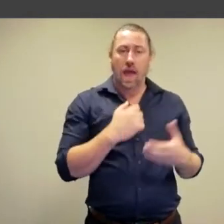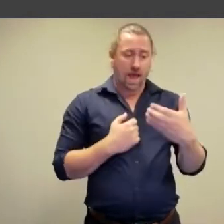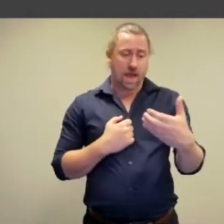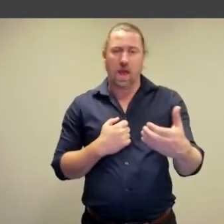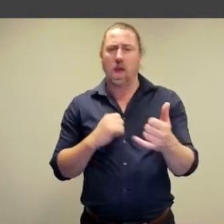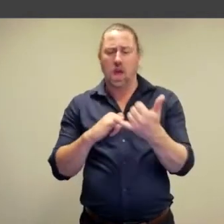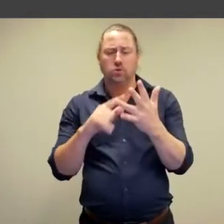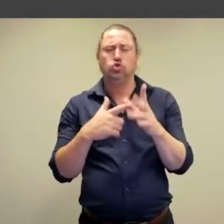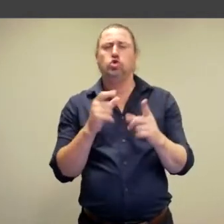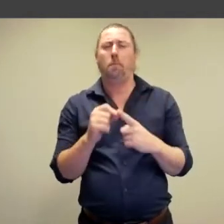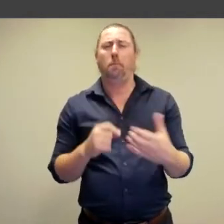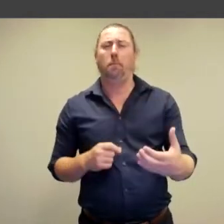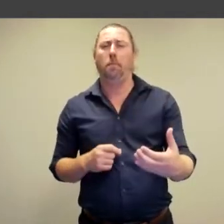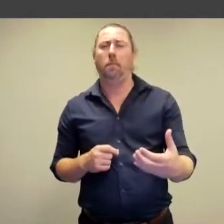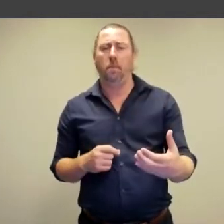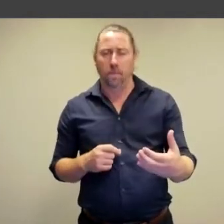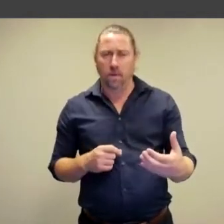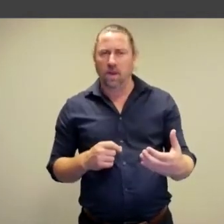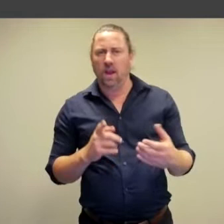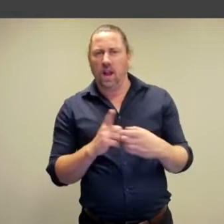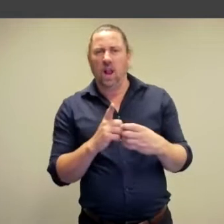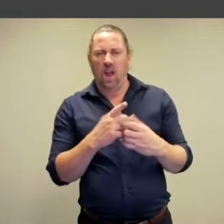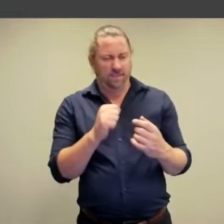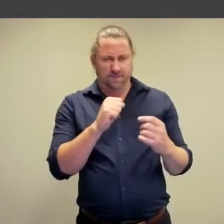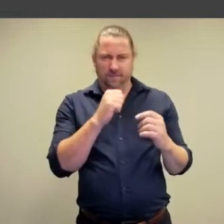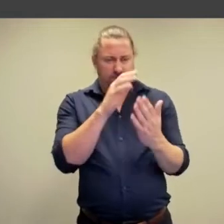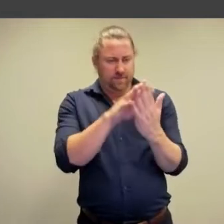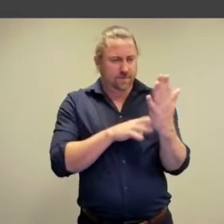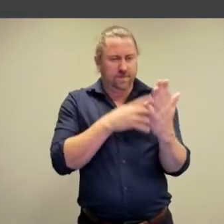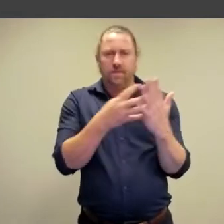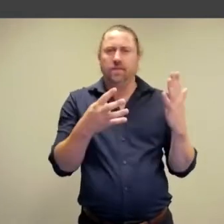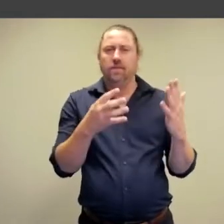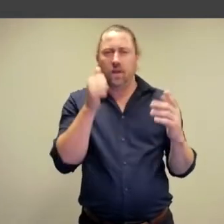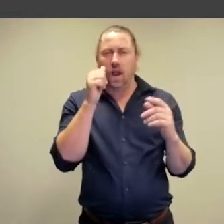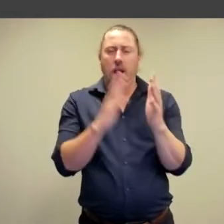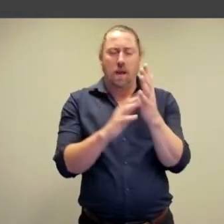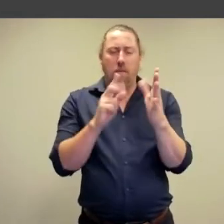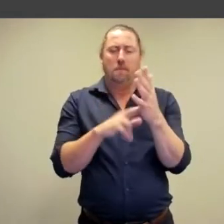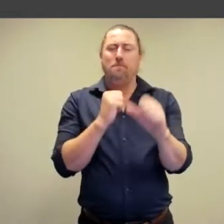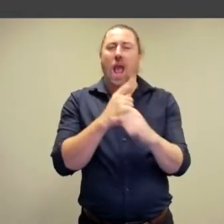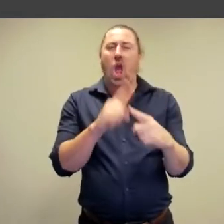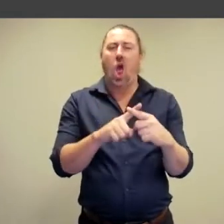a soap that had been kind of gridded up the way that you do with a mango and